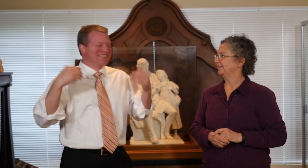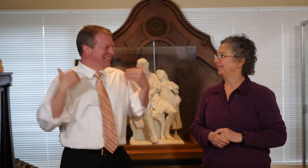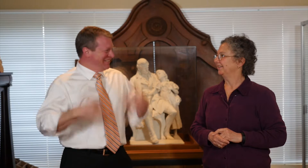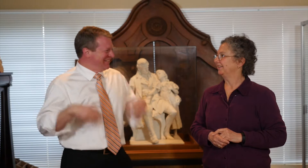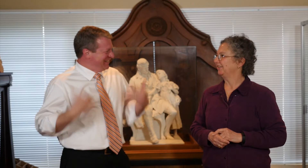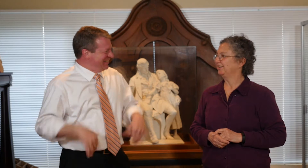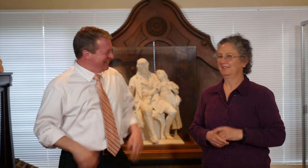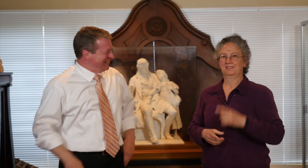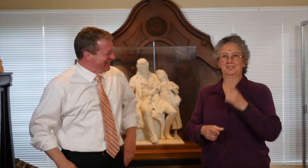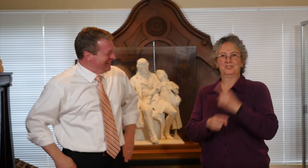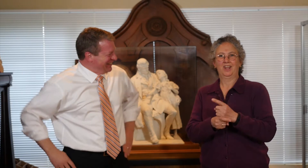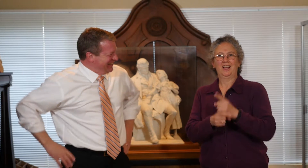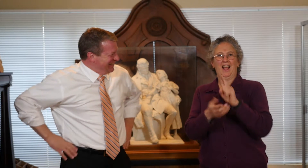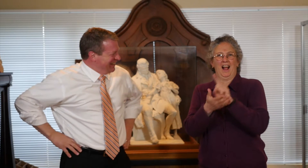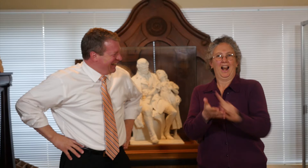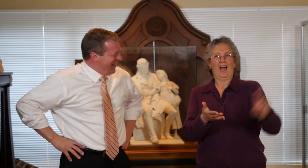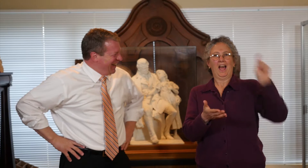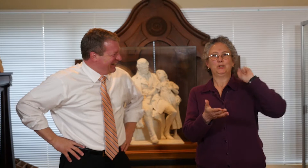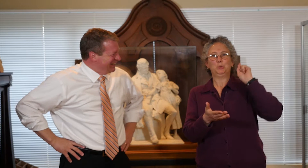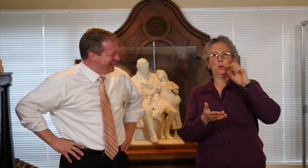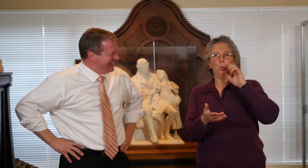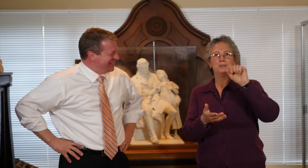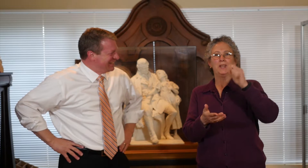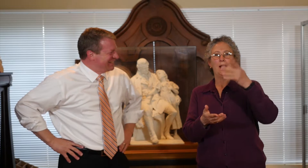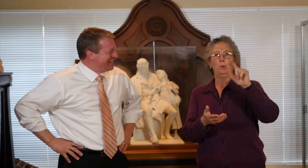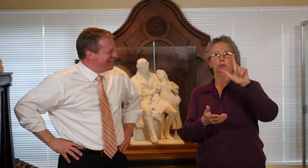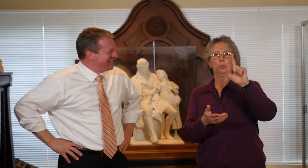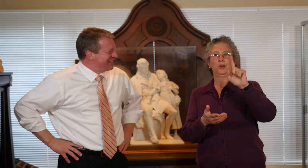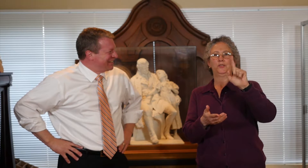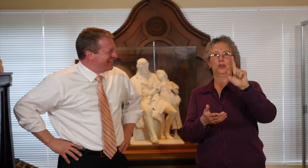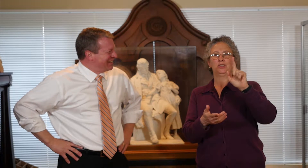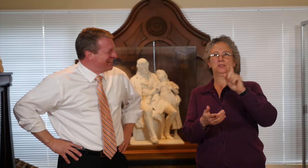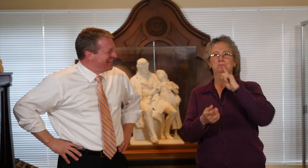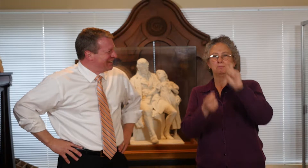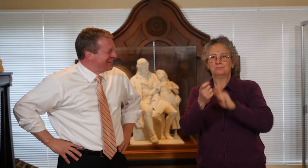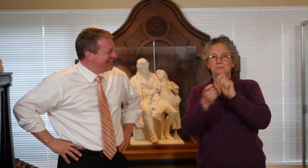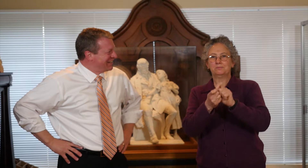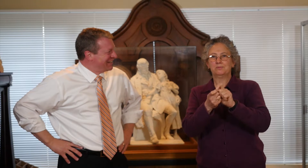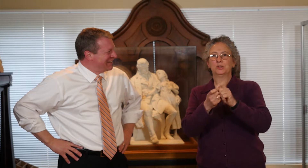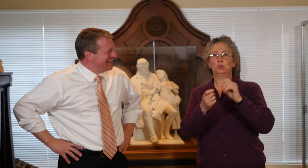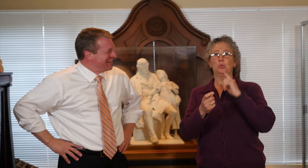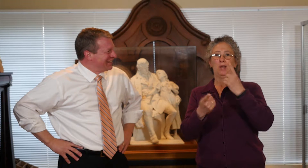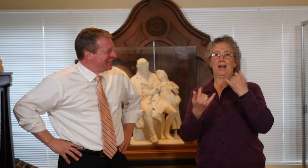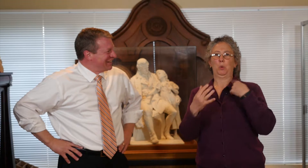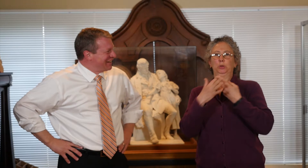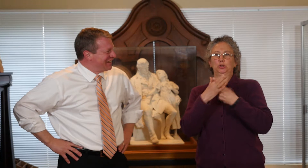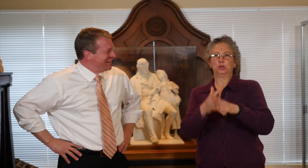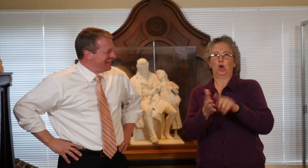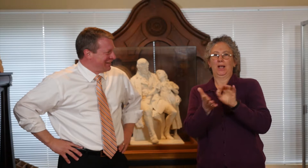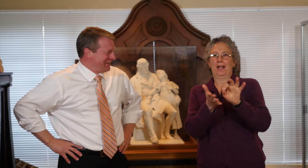one year it will all begin. Last week was actually April 21st the actual date of our